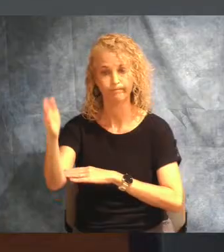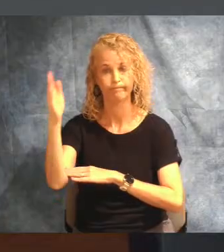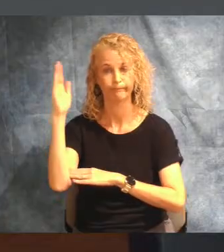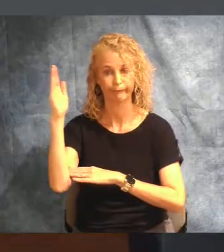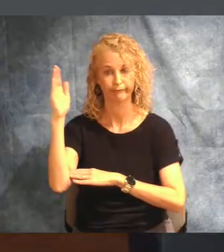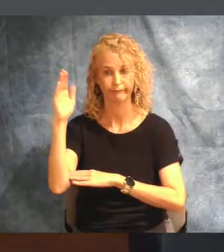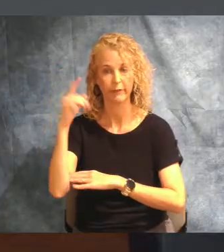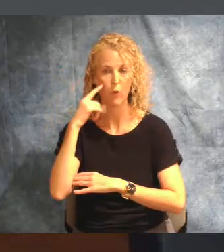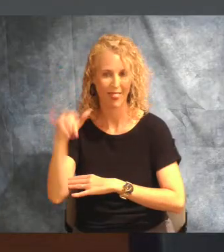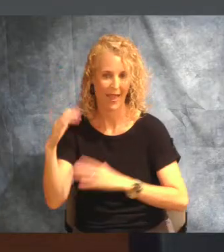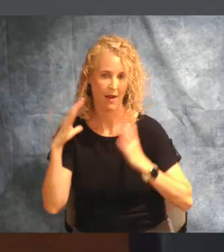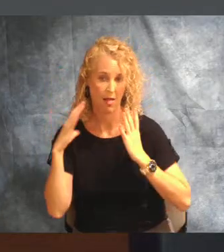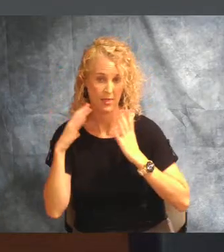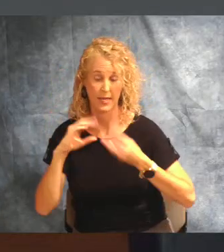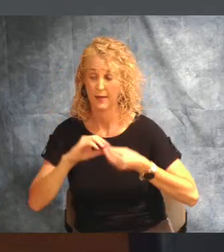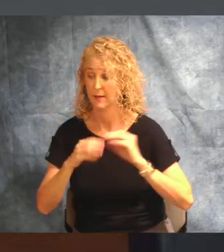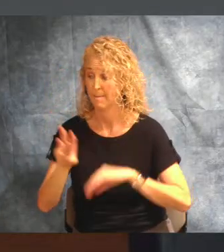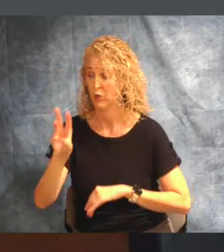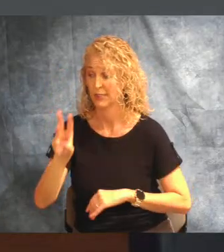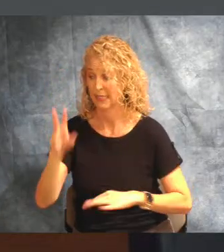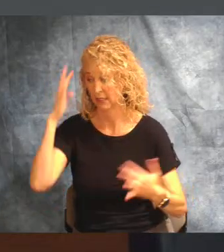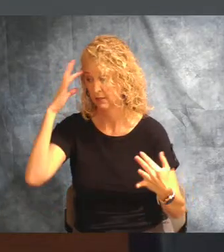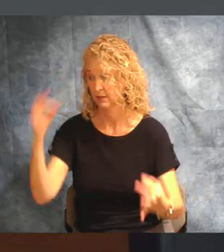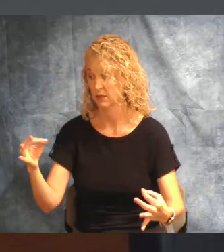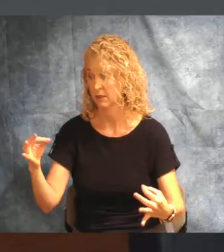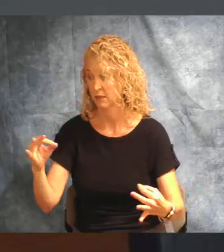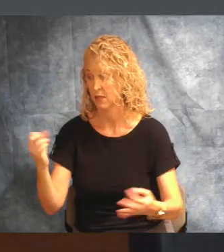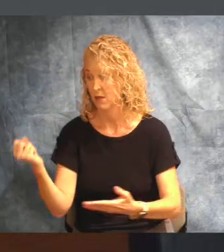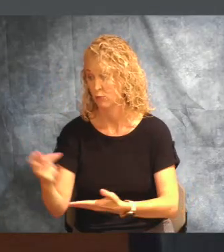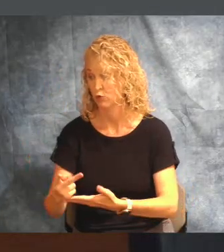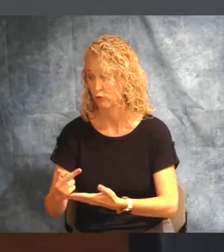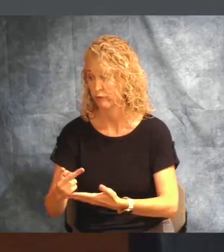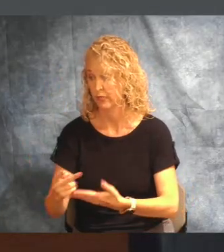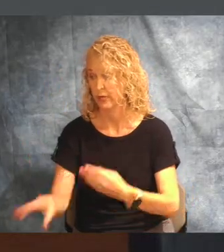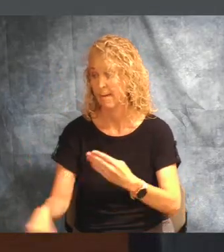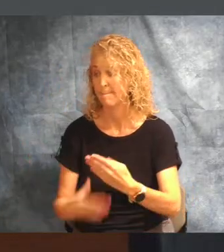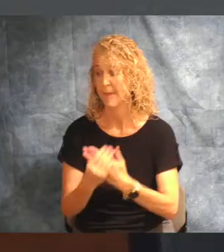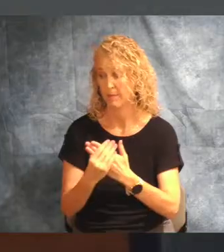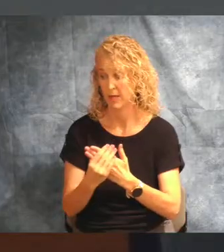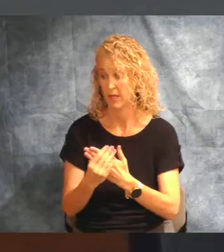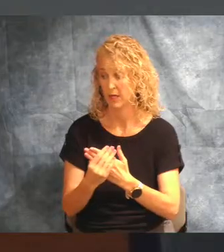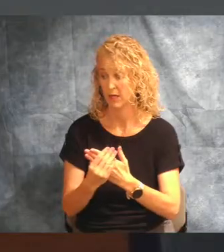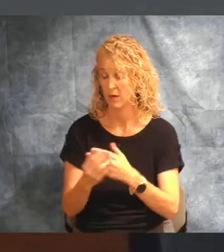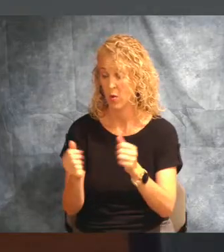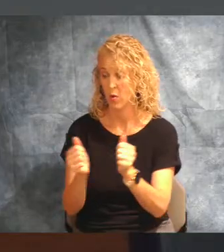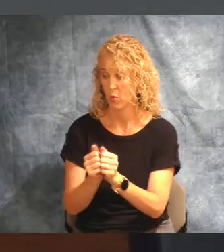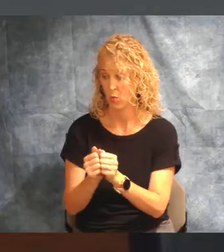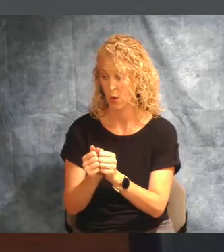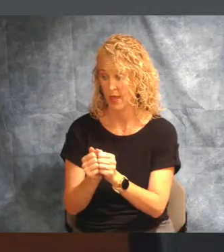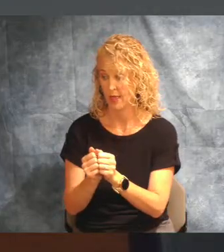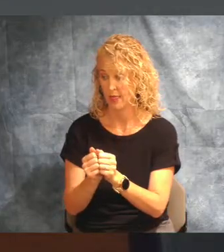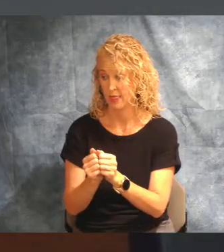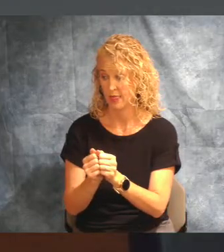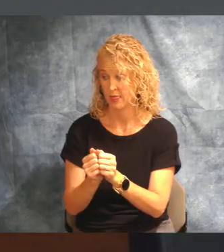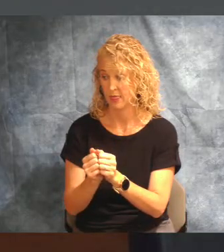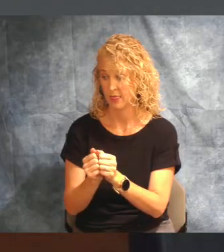item number six is a resolution authorizing an amendment with the to the county's ARPA agreement